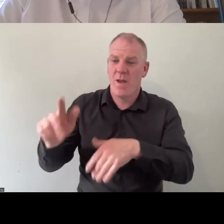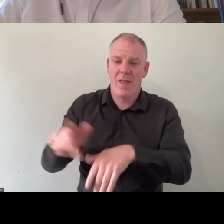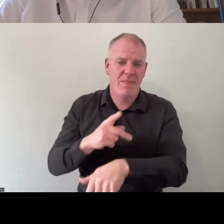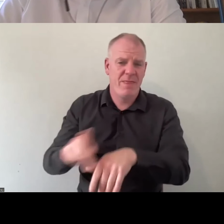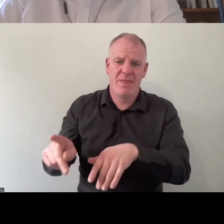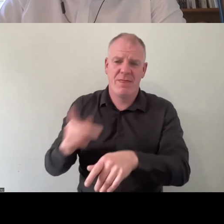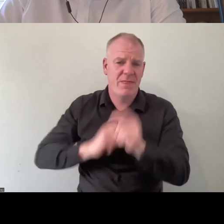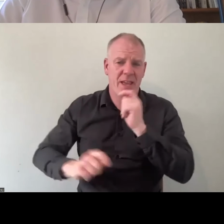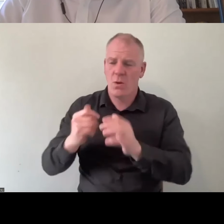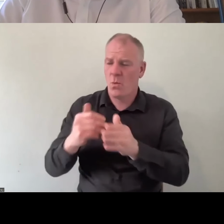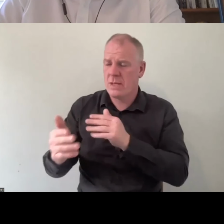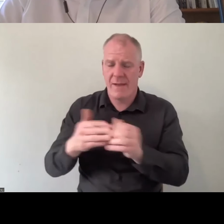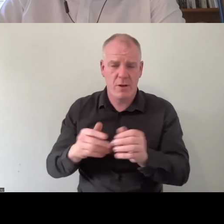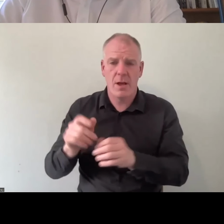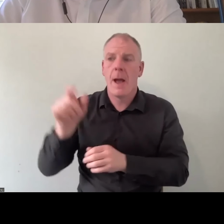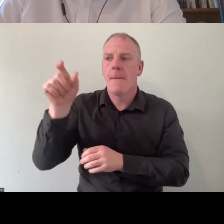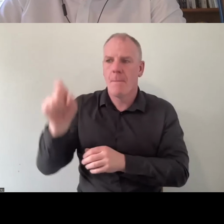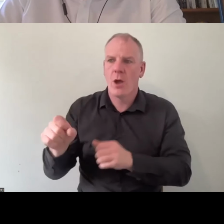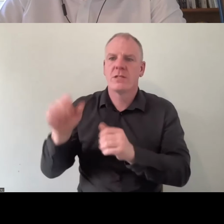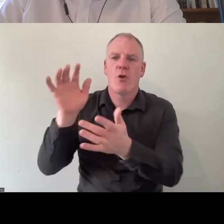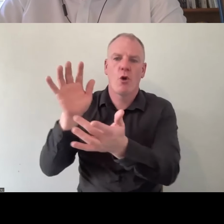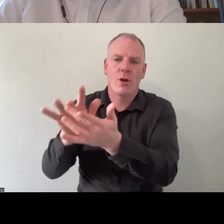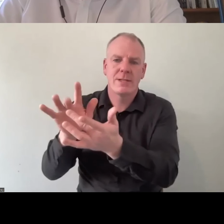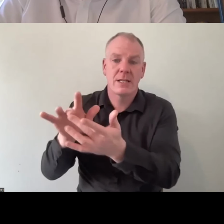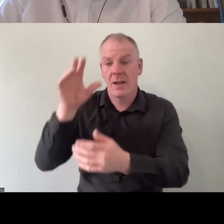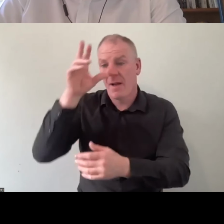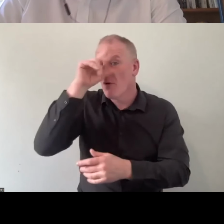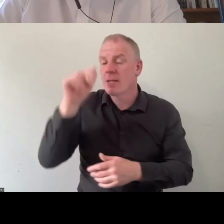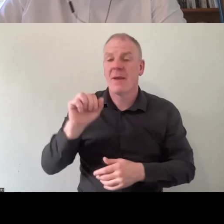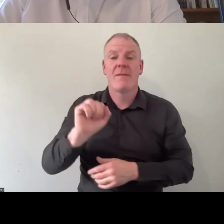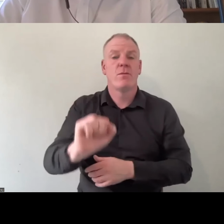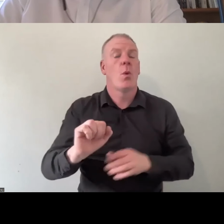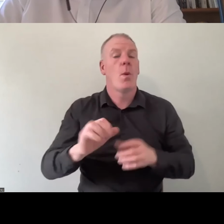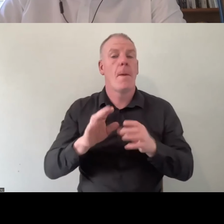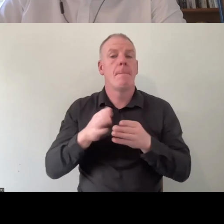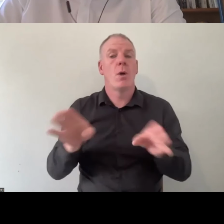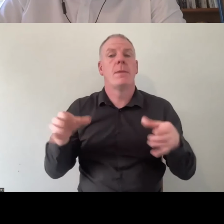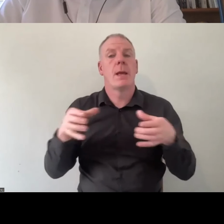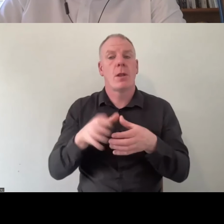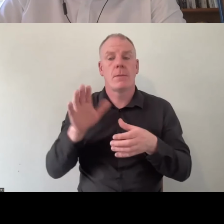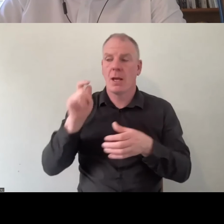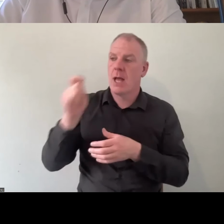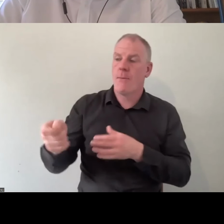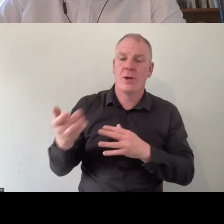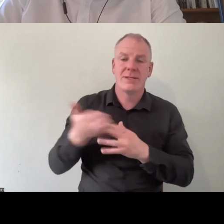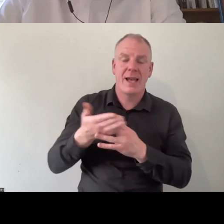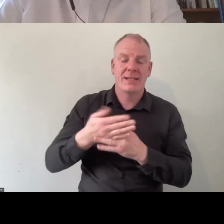So, it's really important that, again, for example, public bodies, if you're a public body, you have to appoint an access officer under the Disability Act,